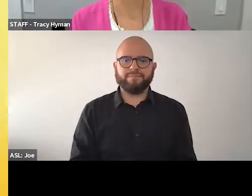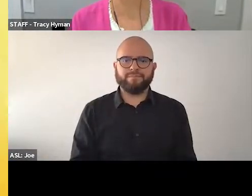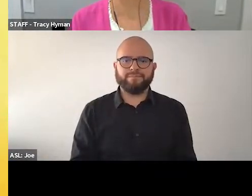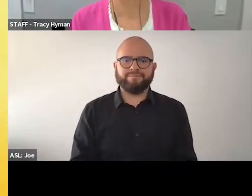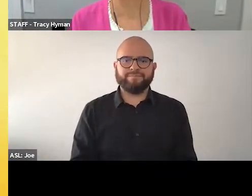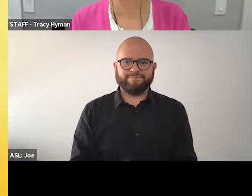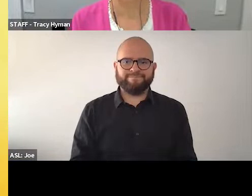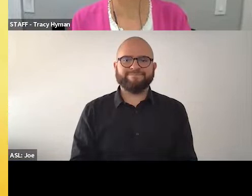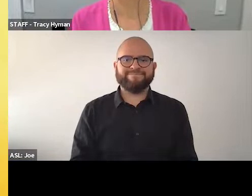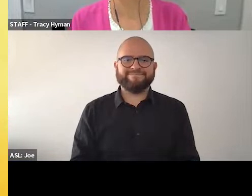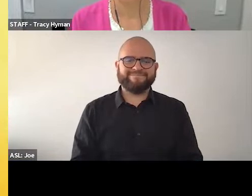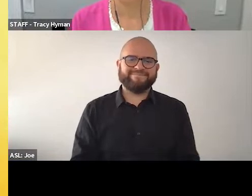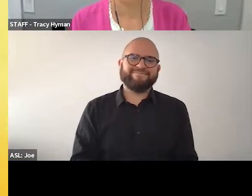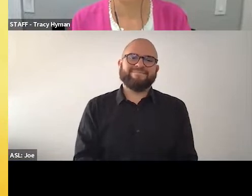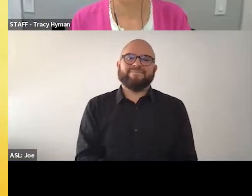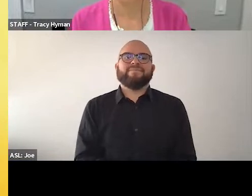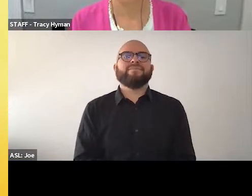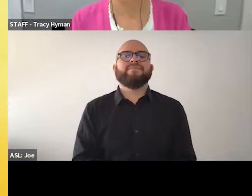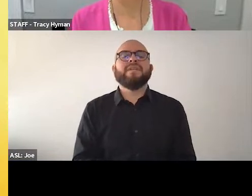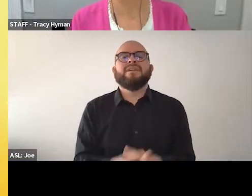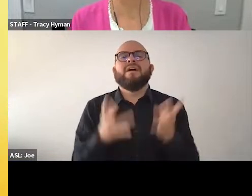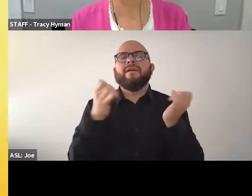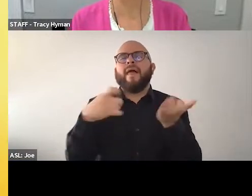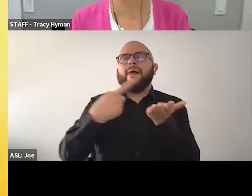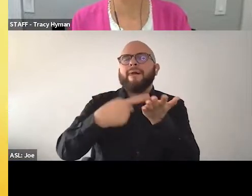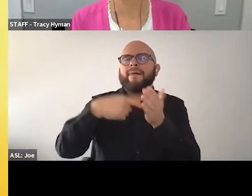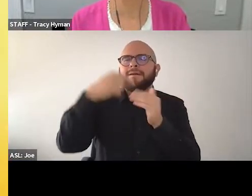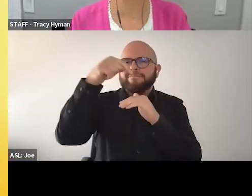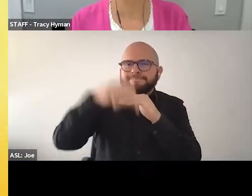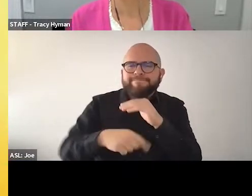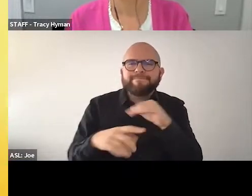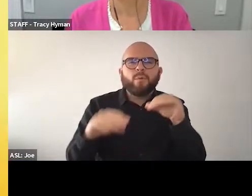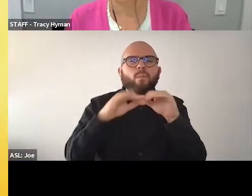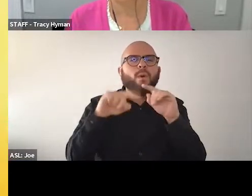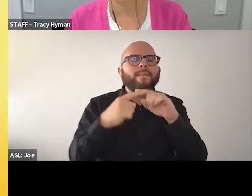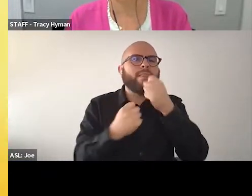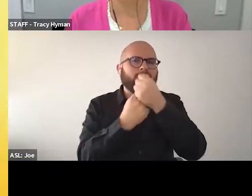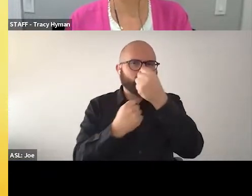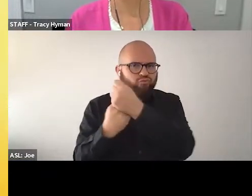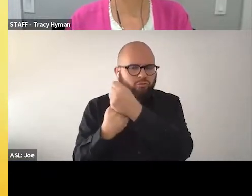Talk a little bit more about the structure. We've created two buckets.